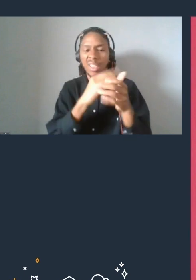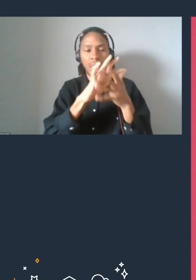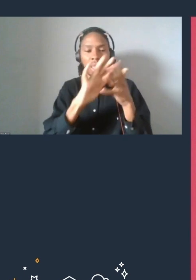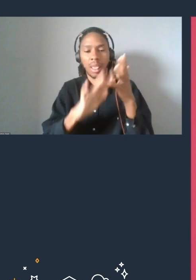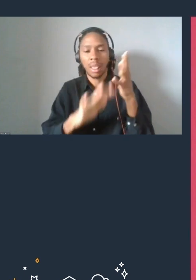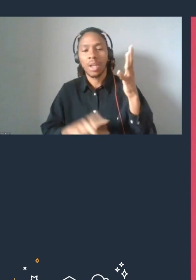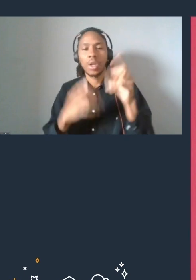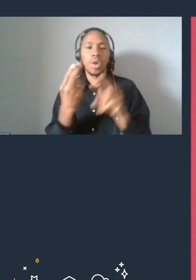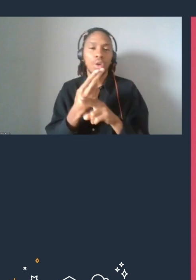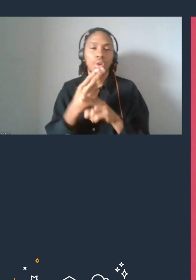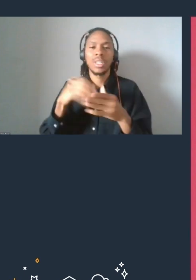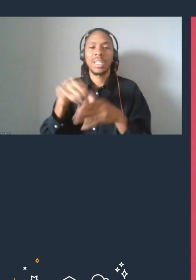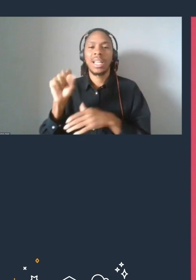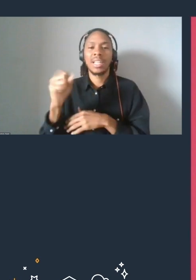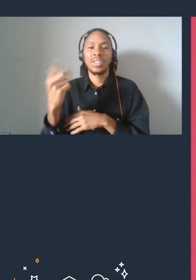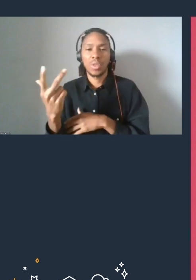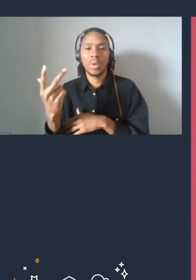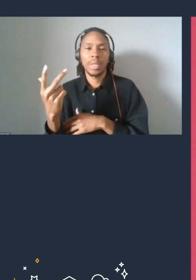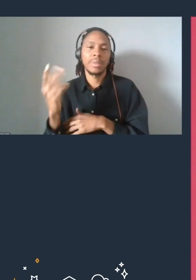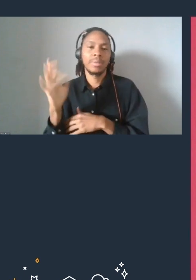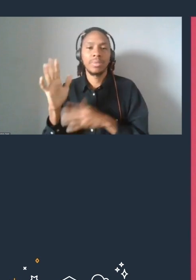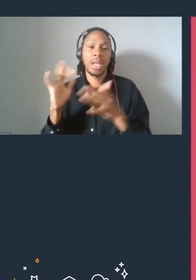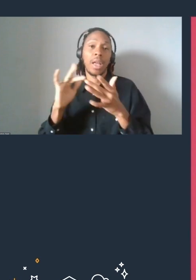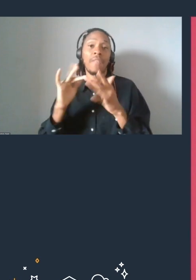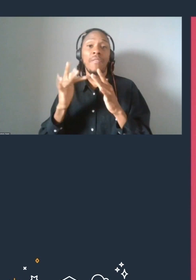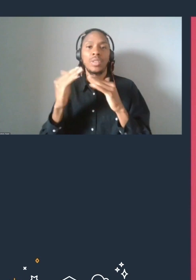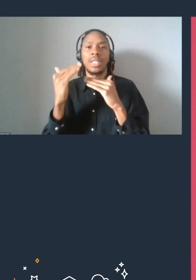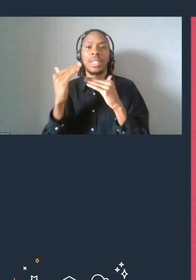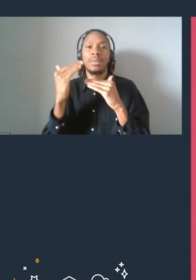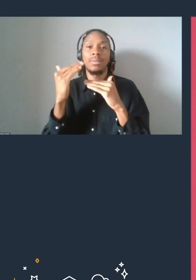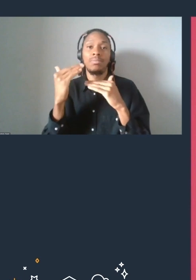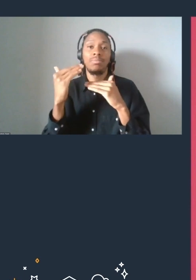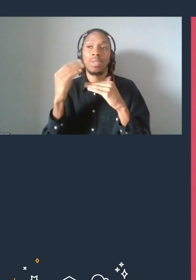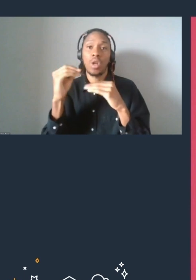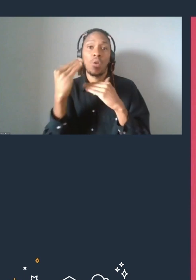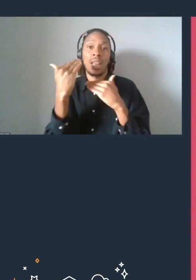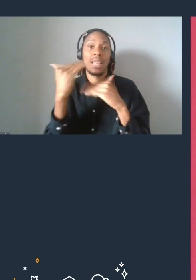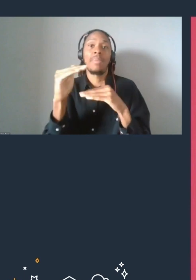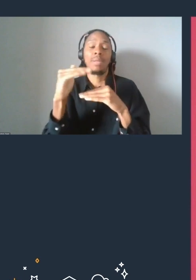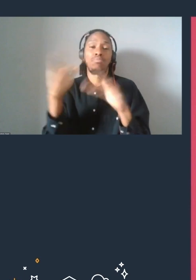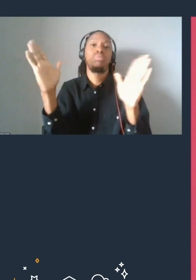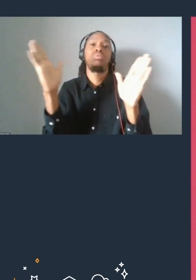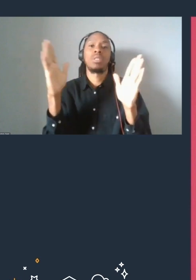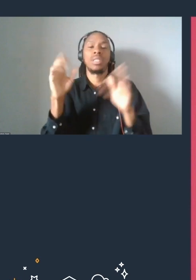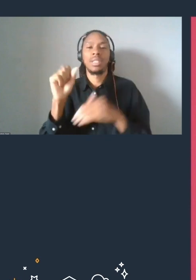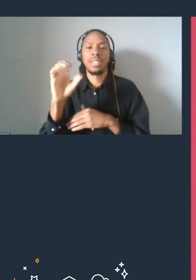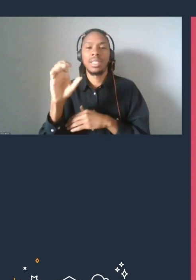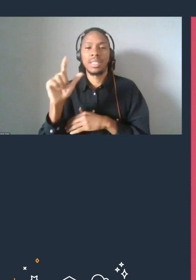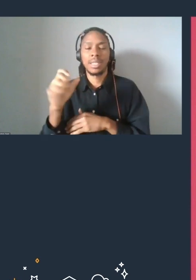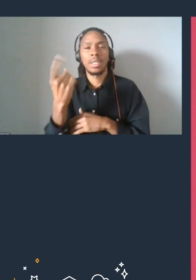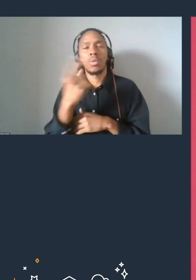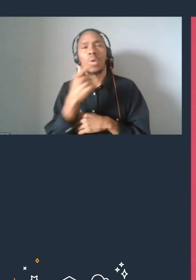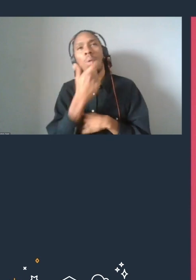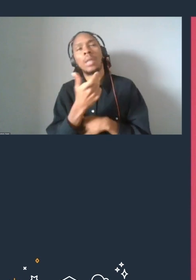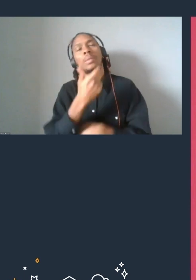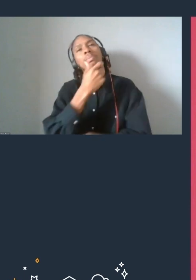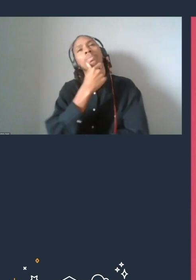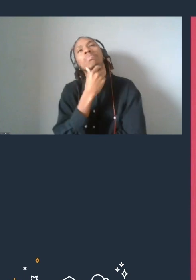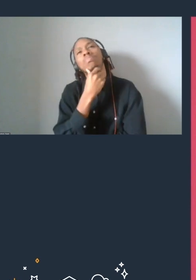in S3's virtually limitless scale and, you know, someone watching this might be wondering,